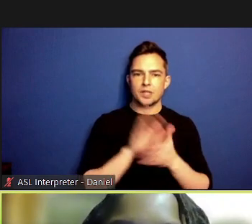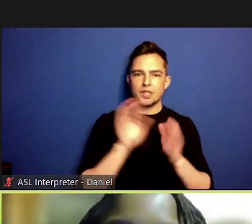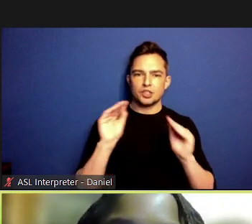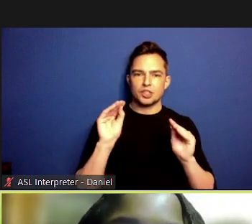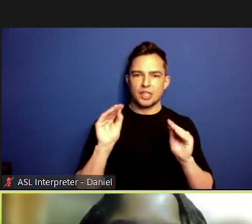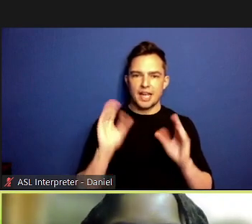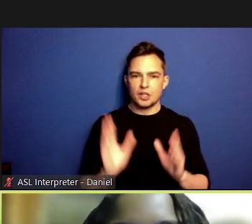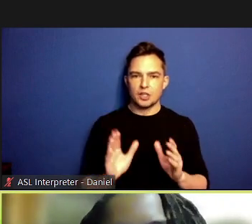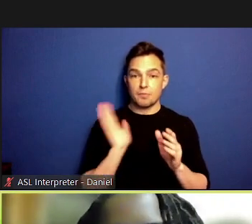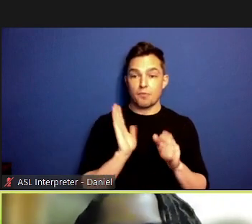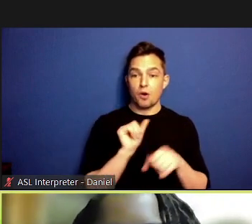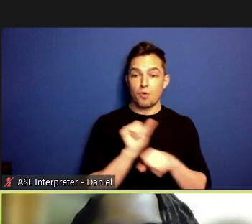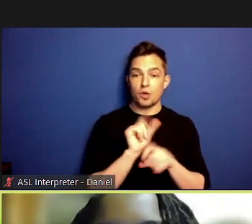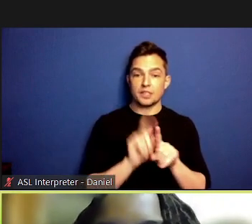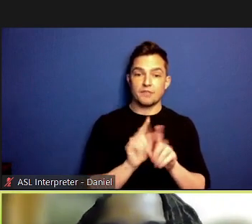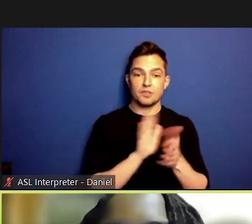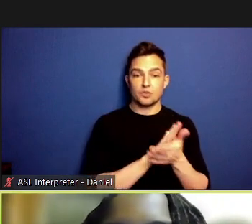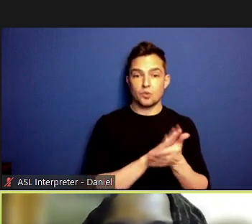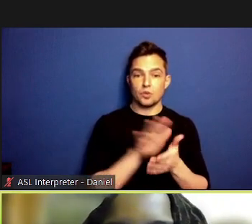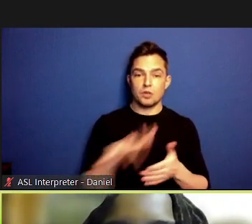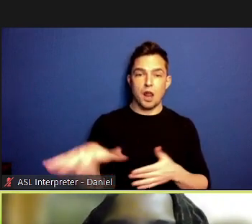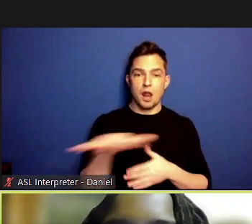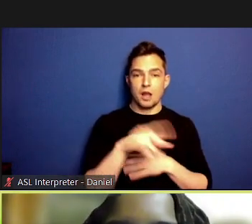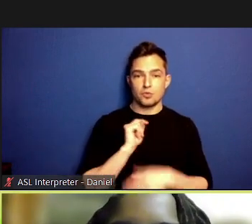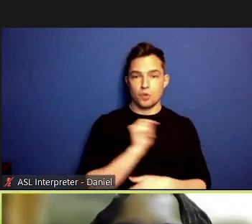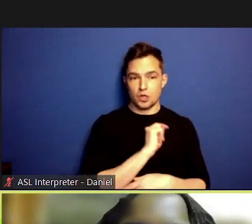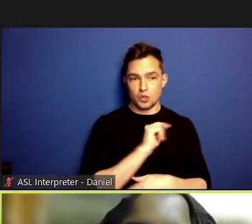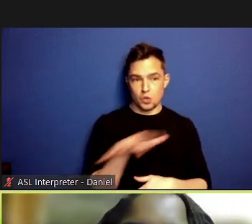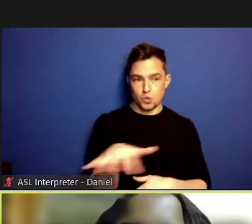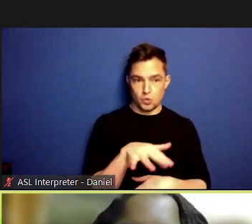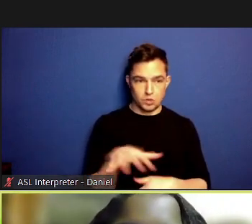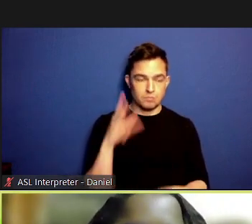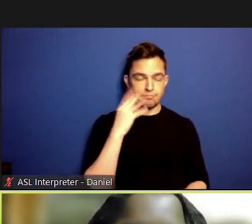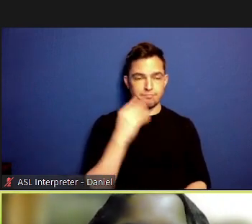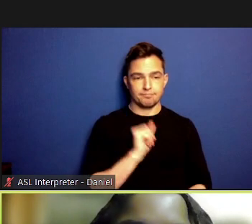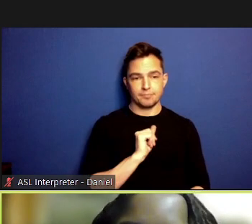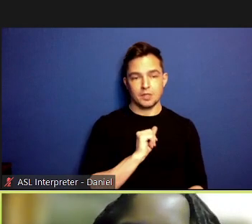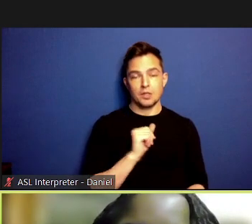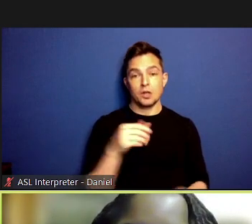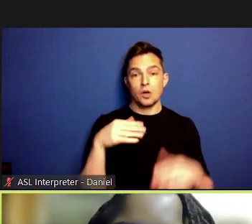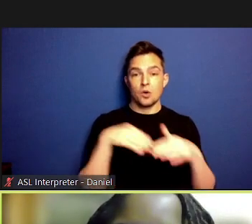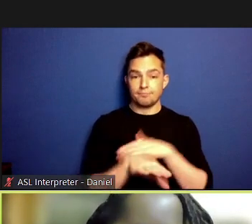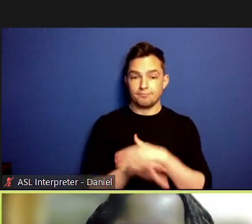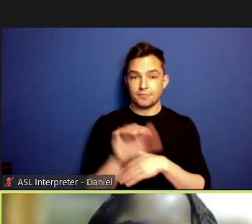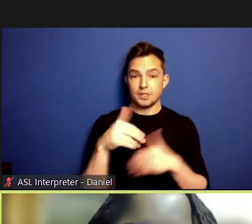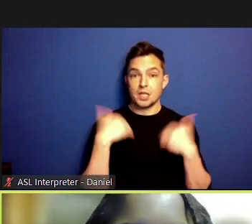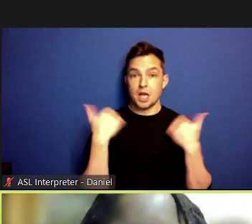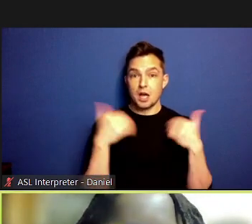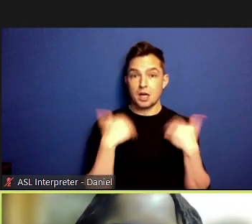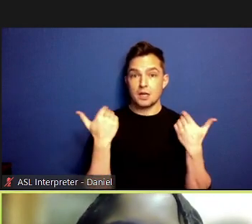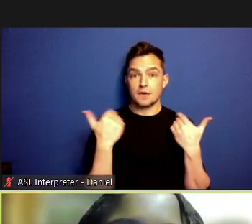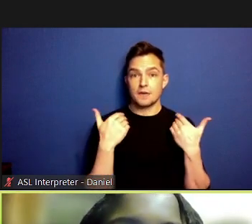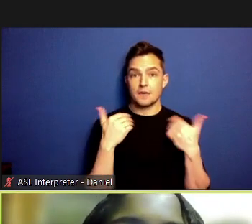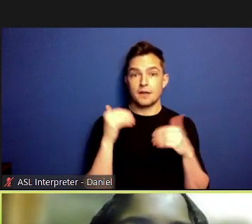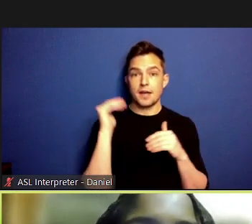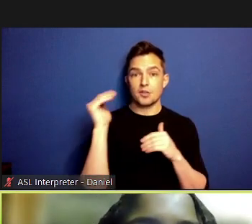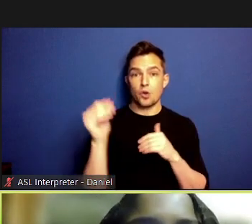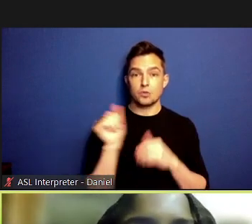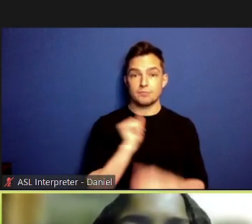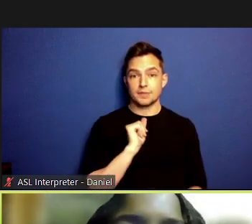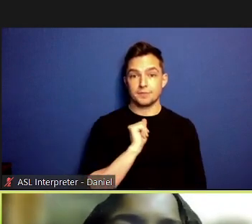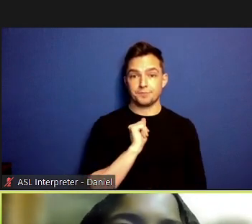schools all across Toronto, and walking in as a young adult. And you know, depending